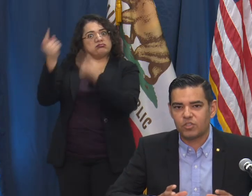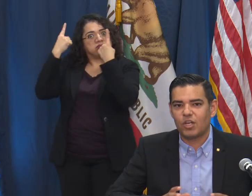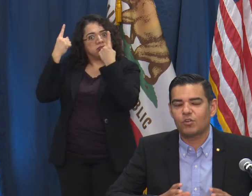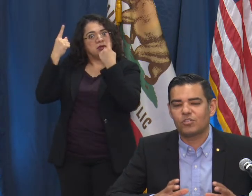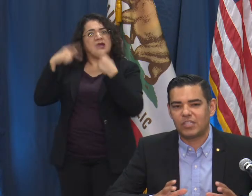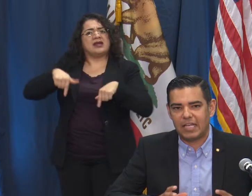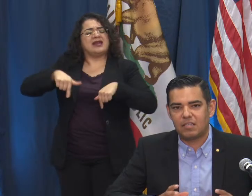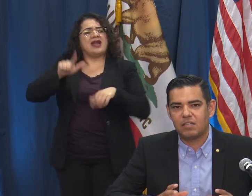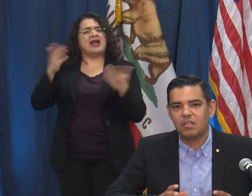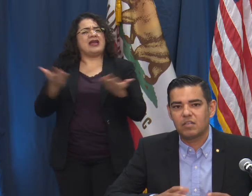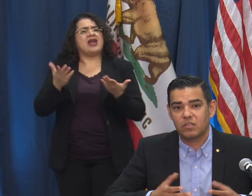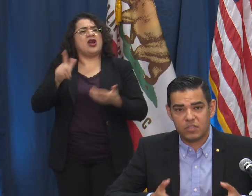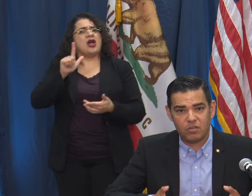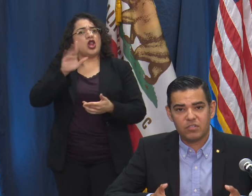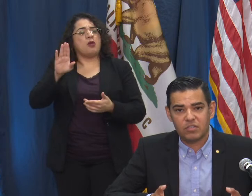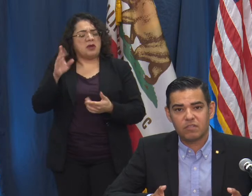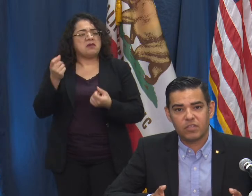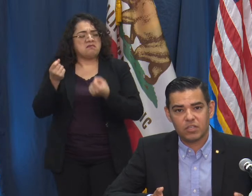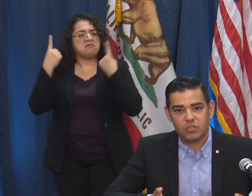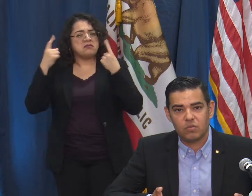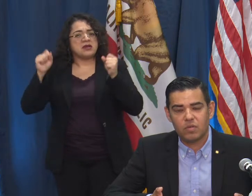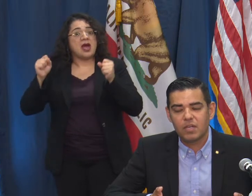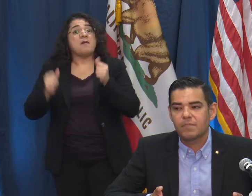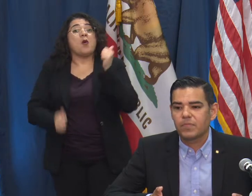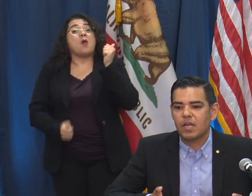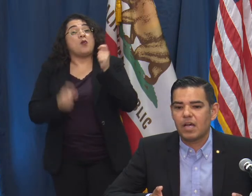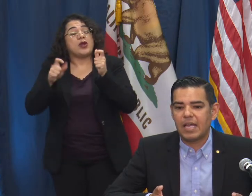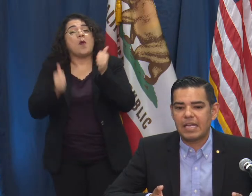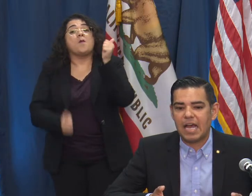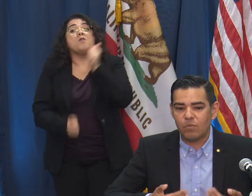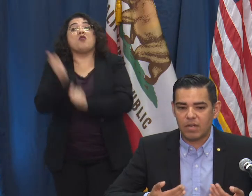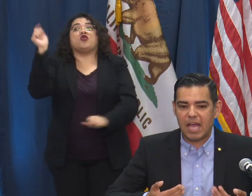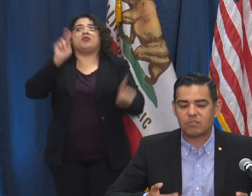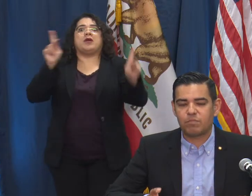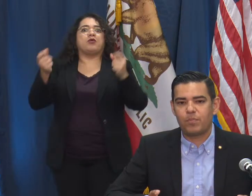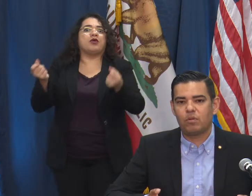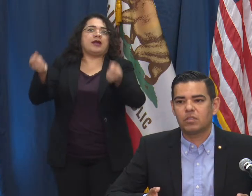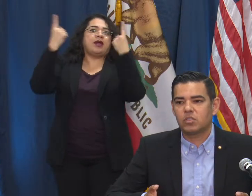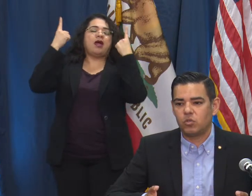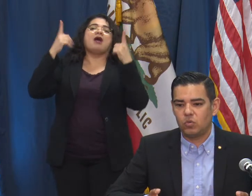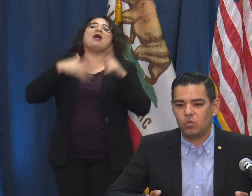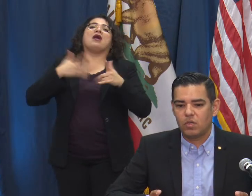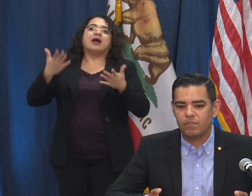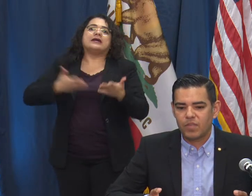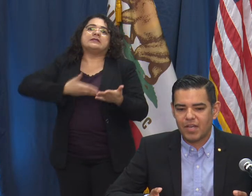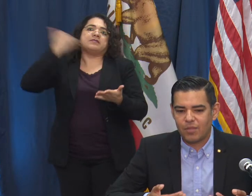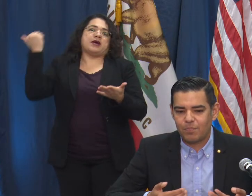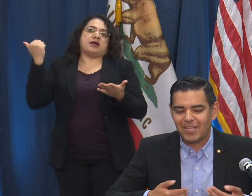understand the seriousness of the issue and I would ask people to be